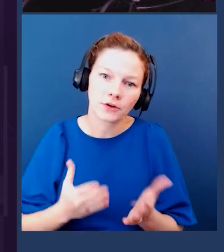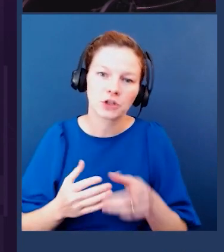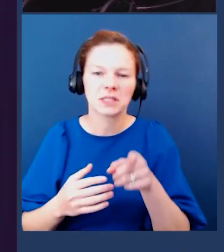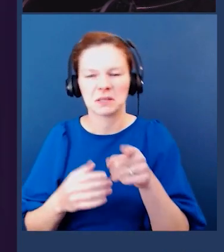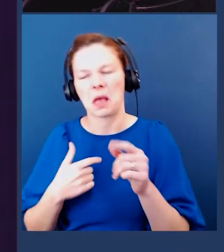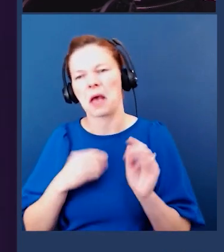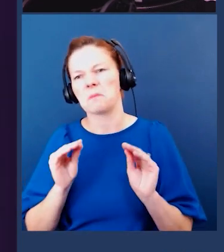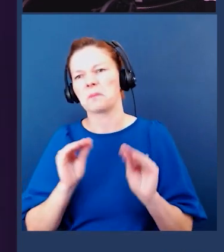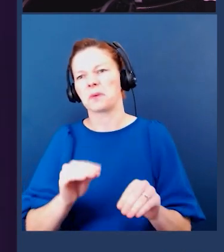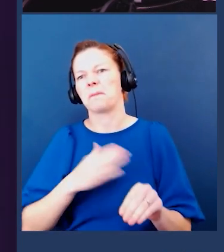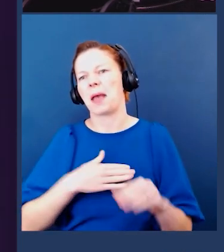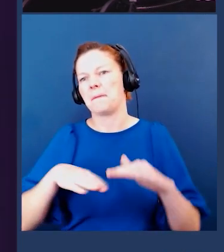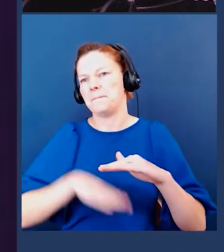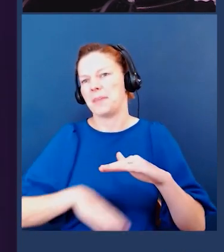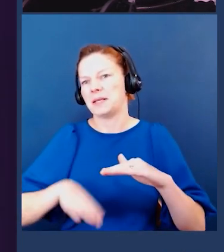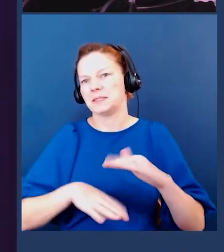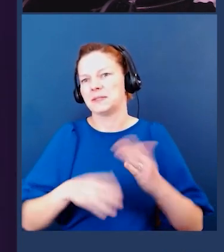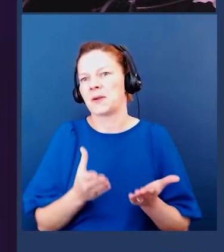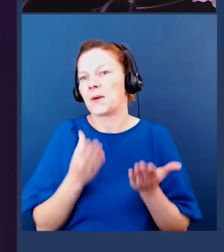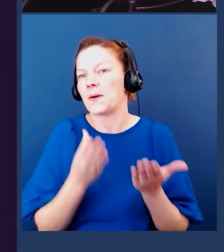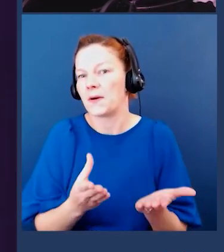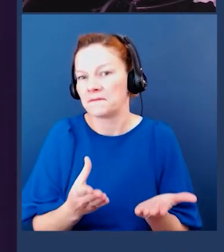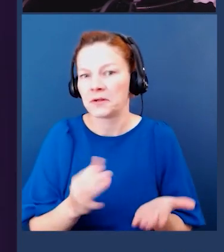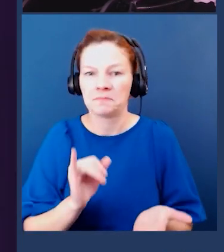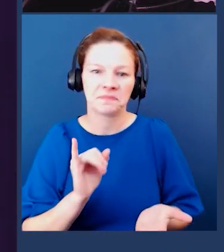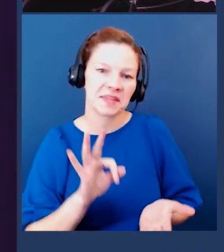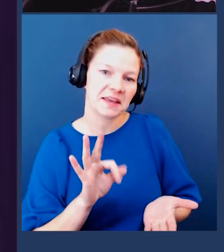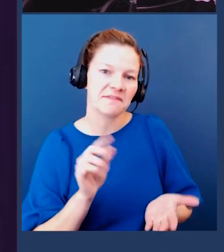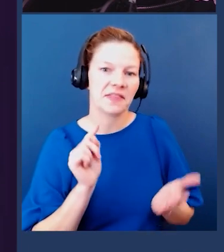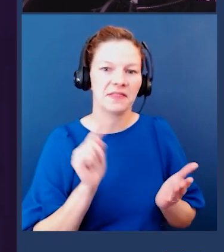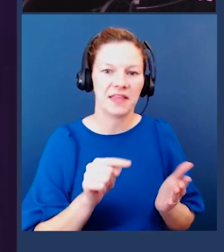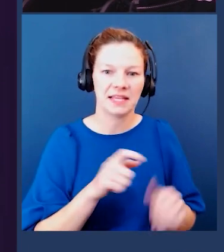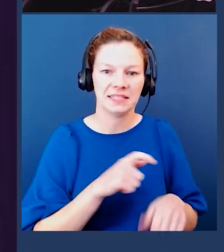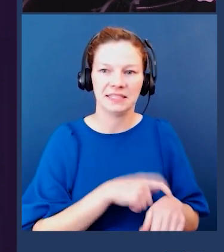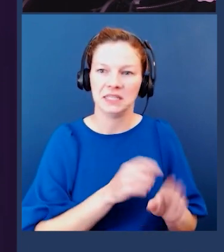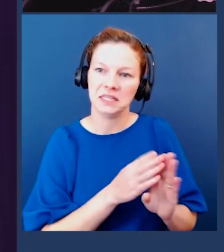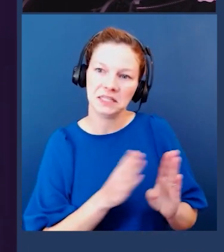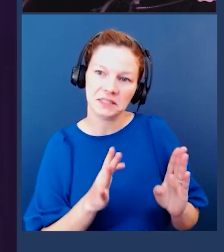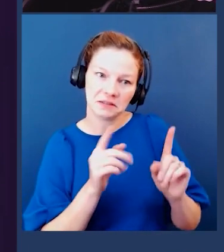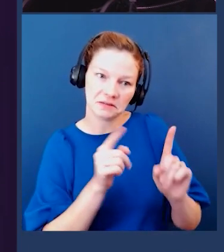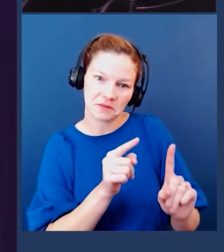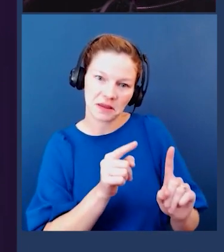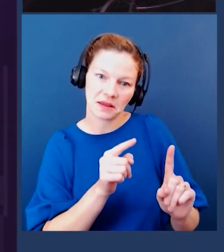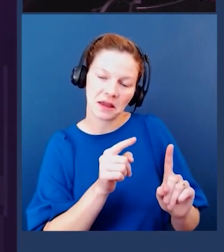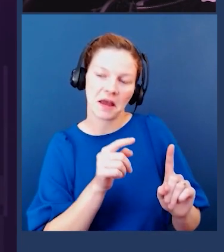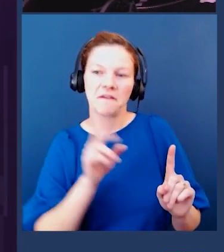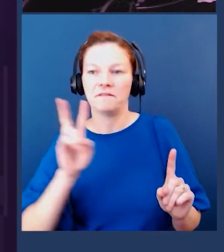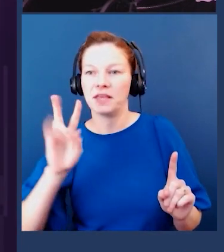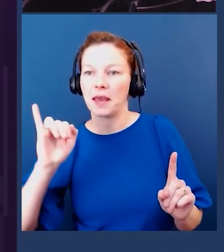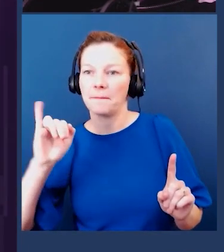I can say, you know, if this season is VIP or have the player segment that Brendan show you